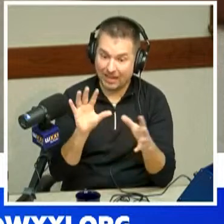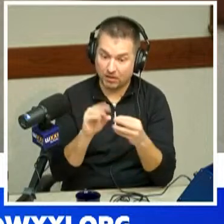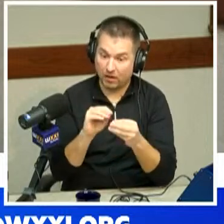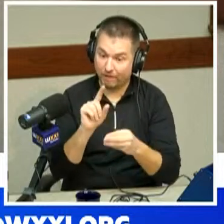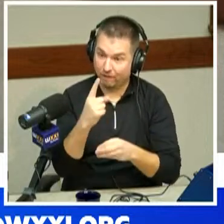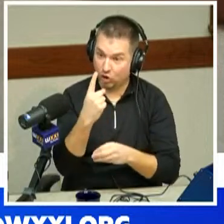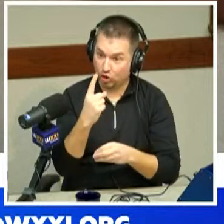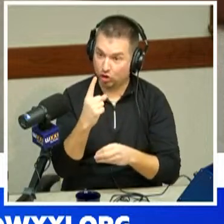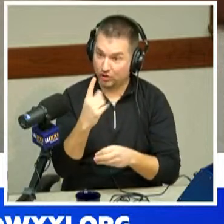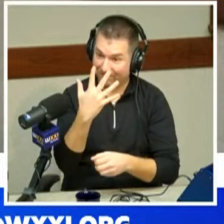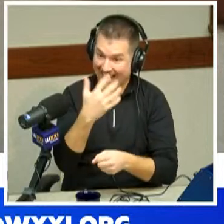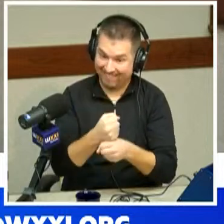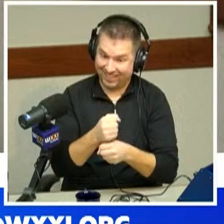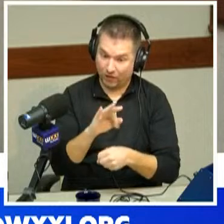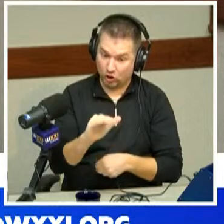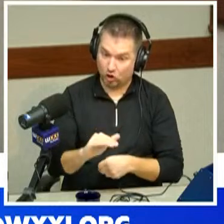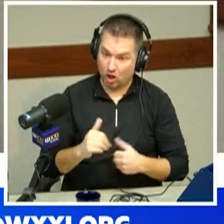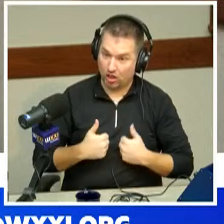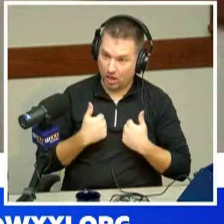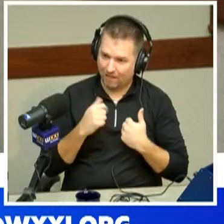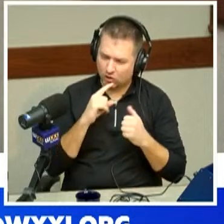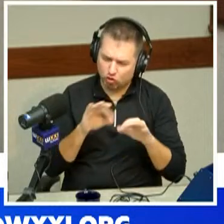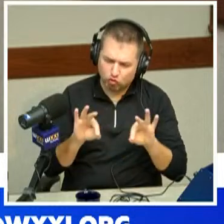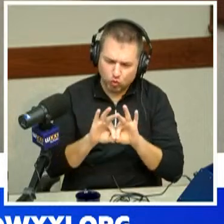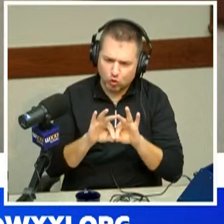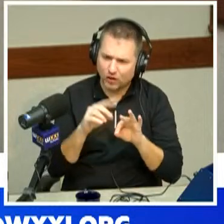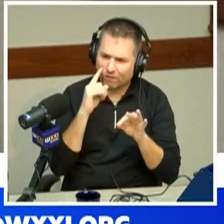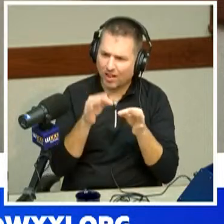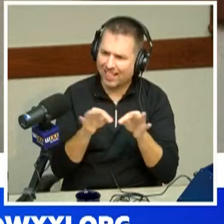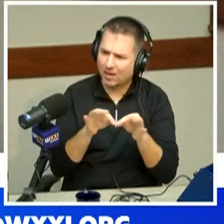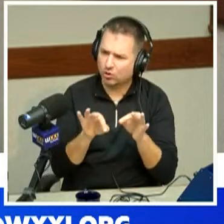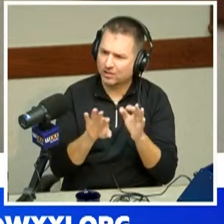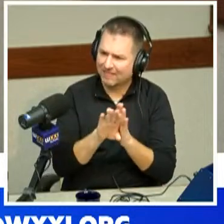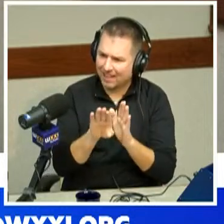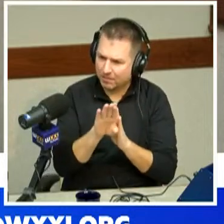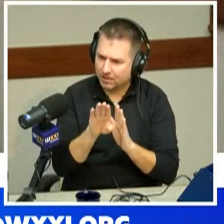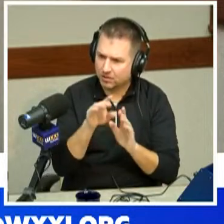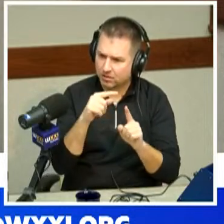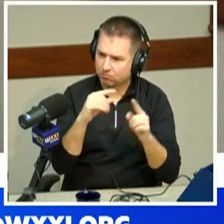life are crucial for language development shaping cognitive abilities enhancing communic